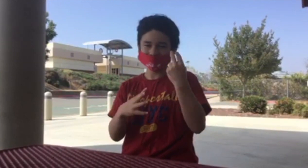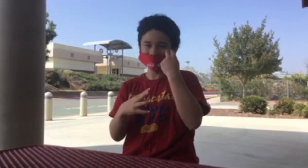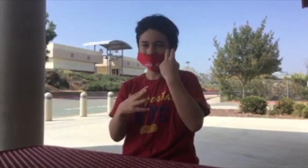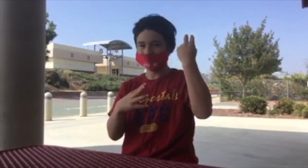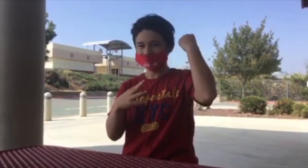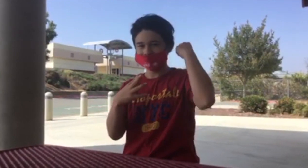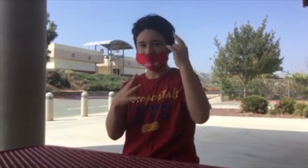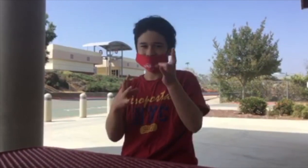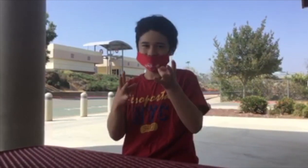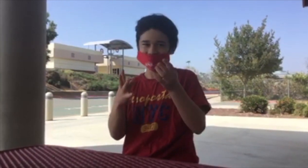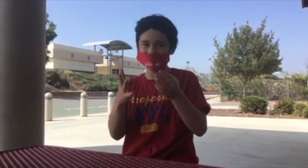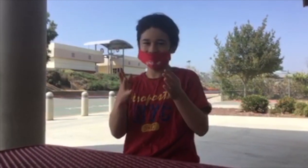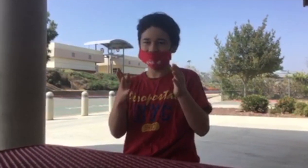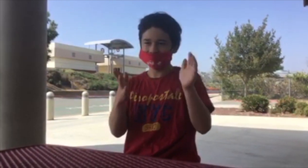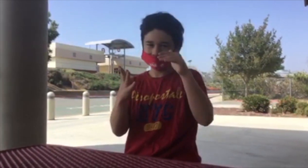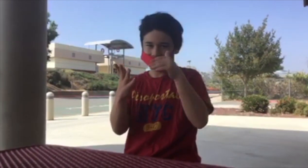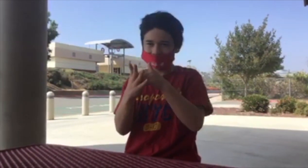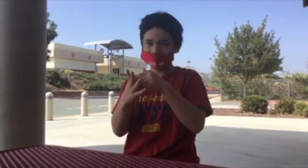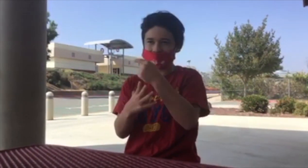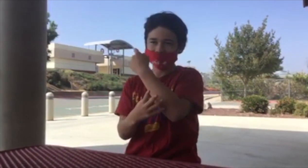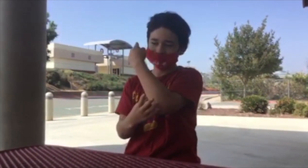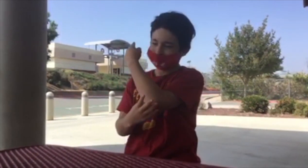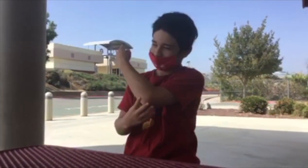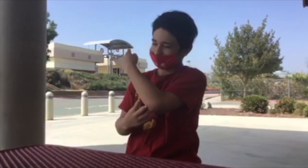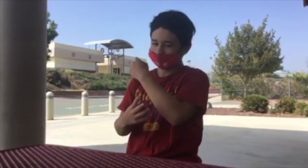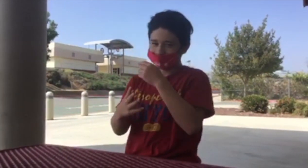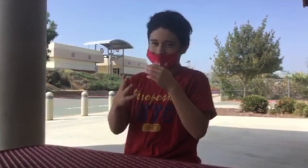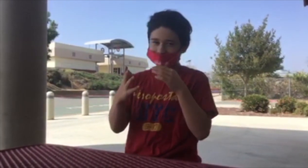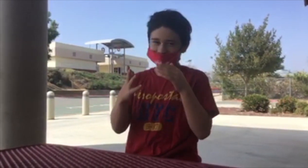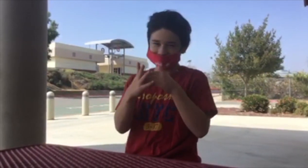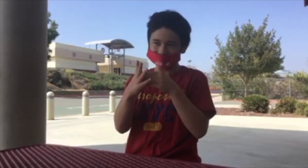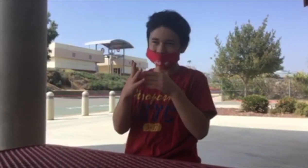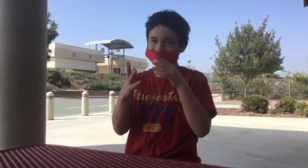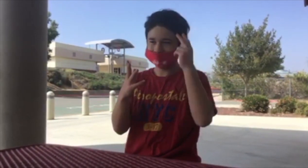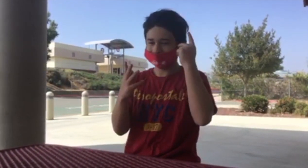Hi for me, my 7th grade memory. For middle school here behind me.